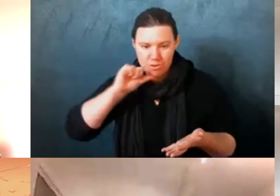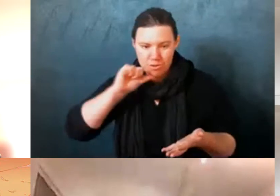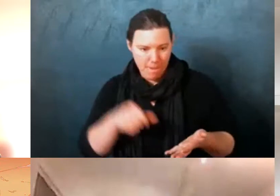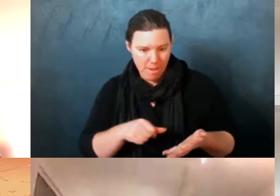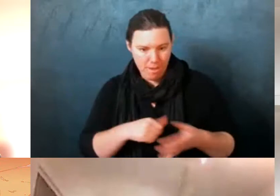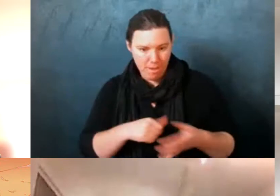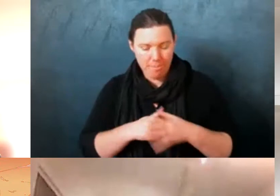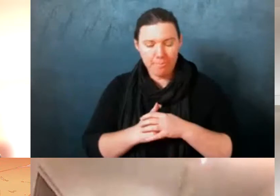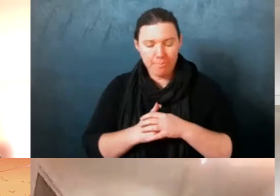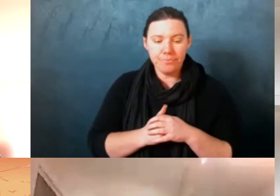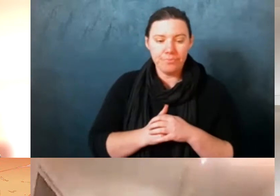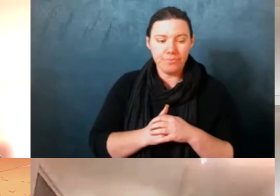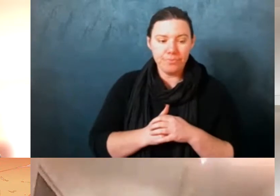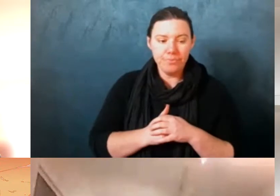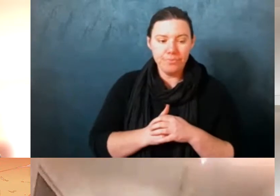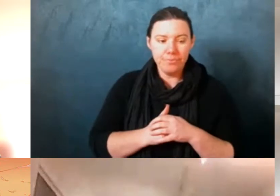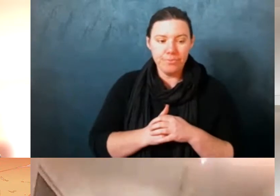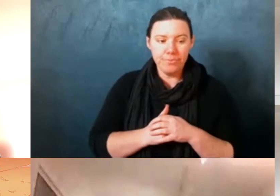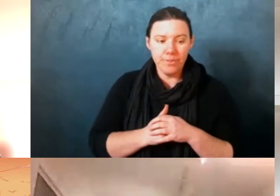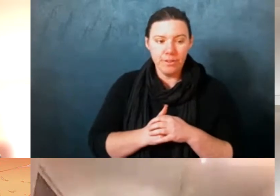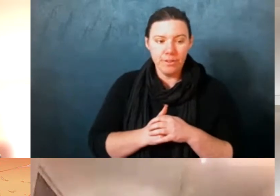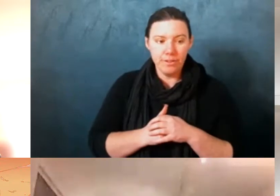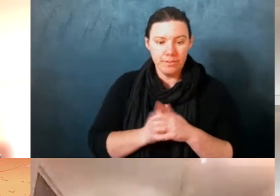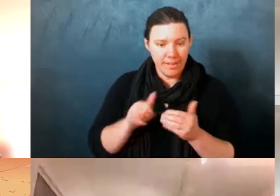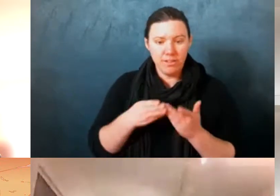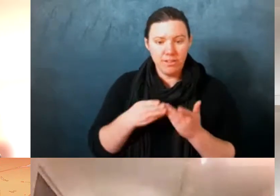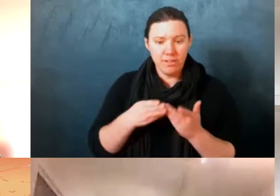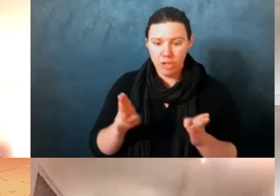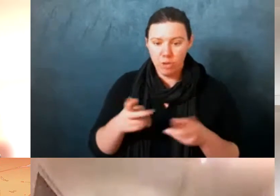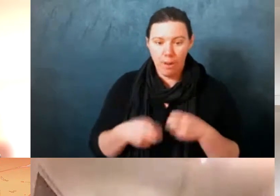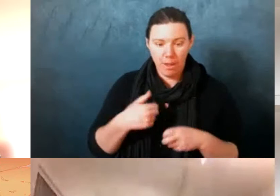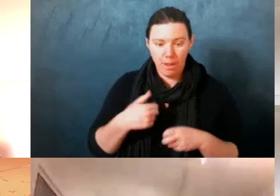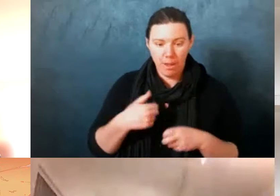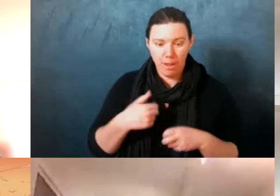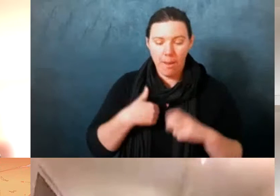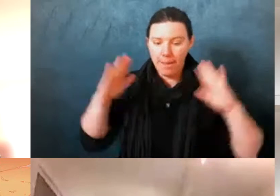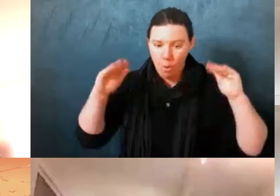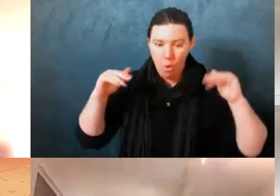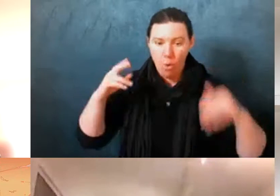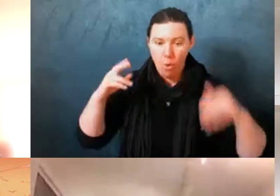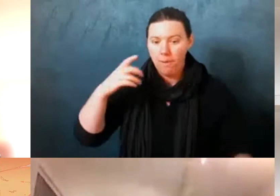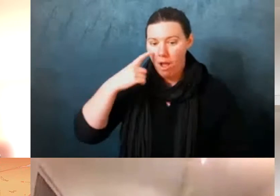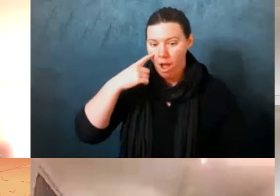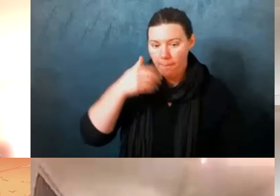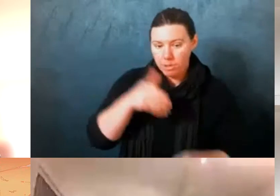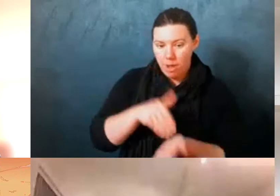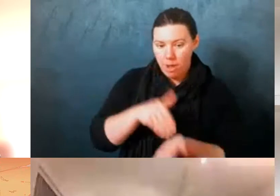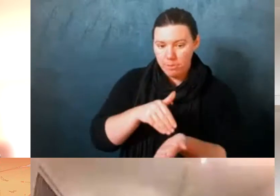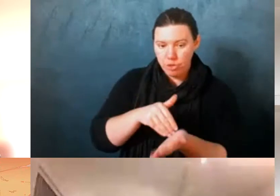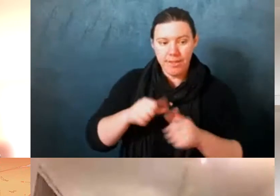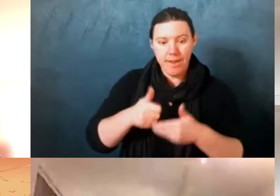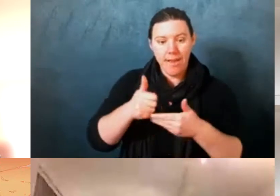and I hope that optometry can help to address this particular issue.